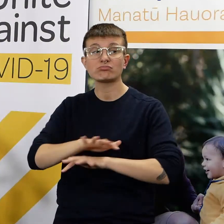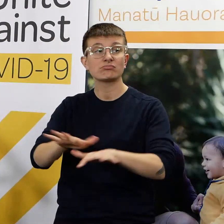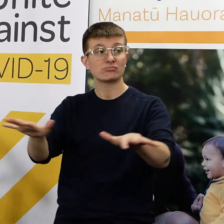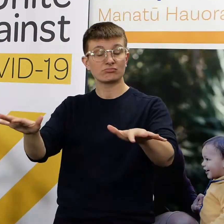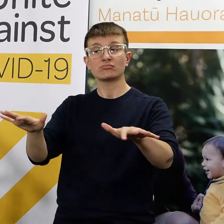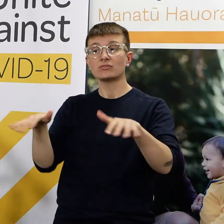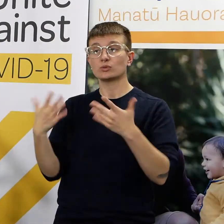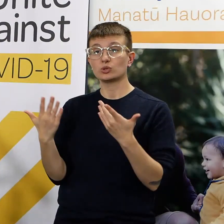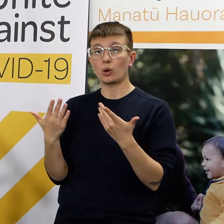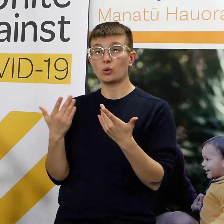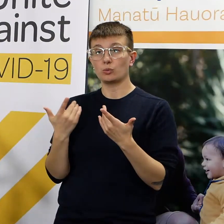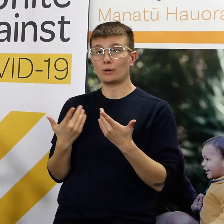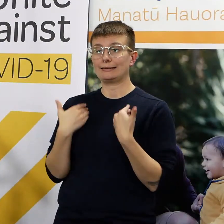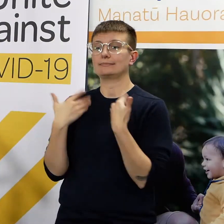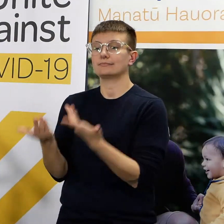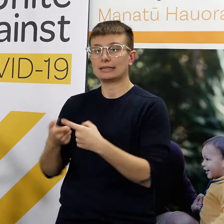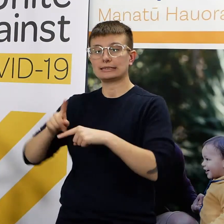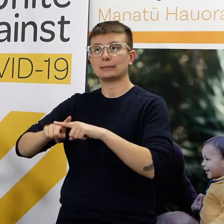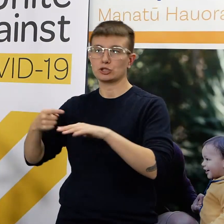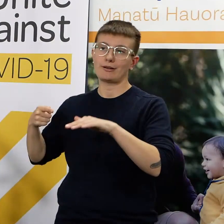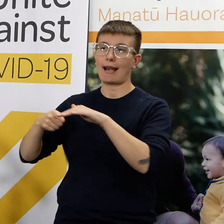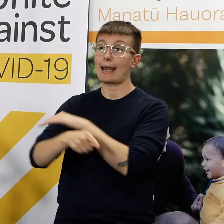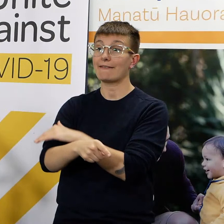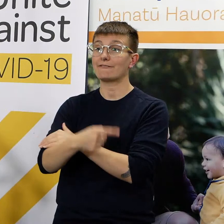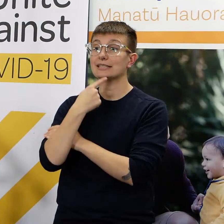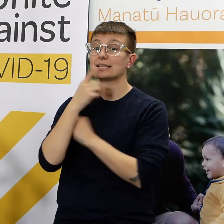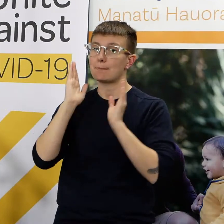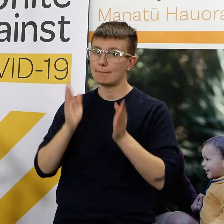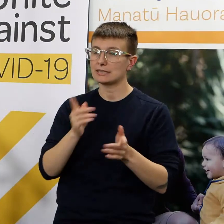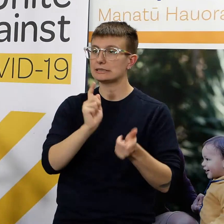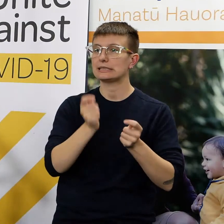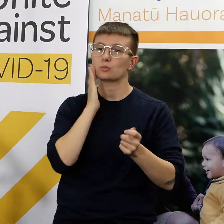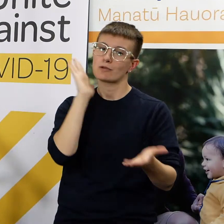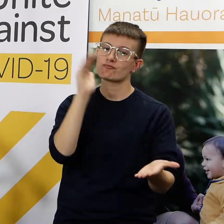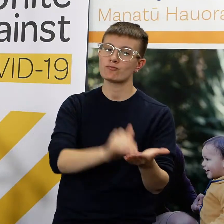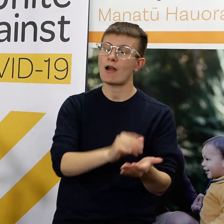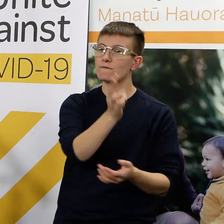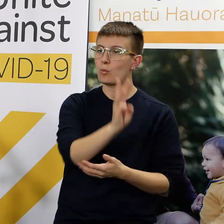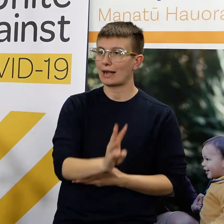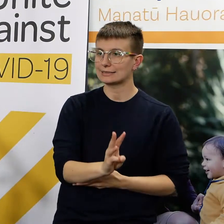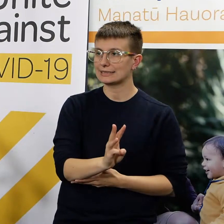been no risk to anybody other than the family member they were with, who will of course be in self isolation,